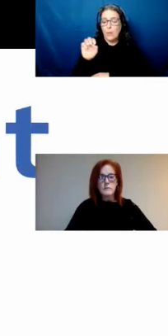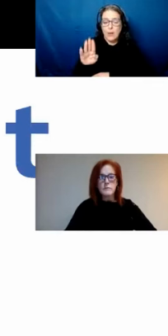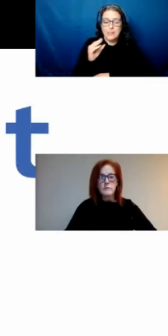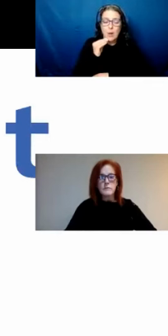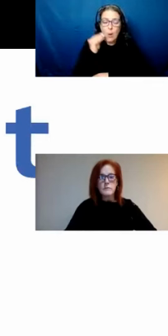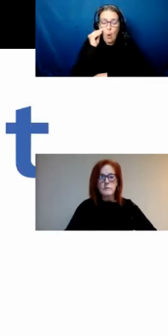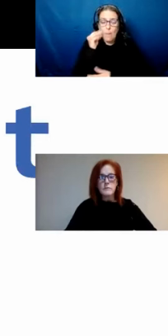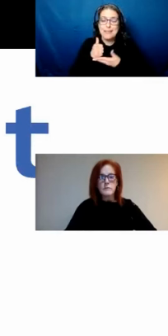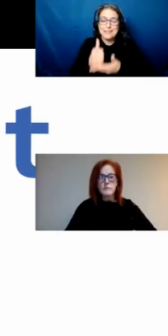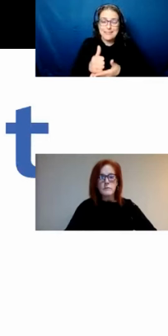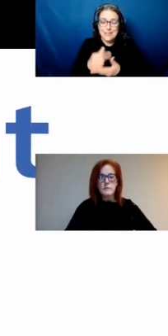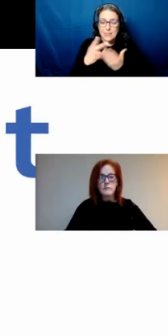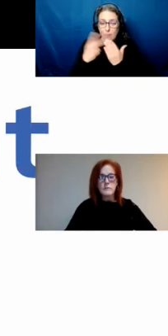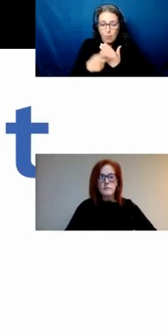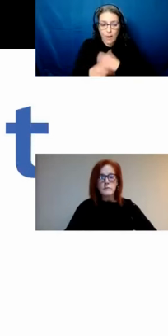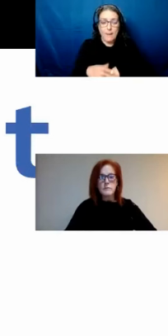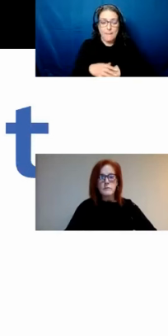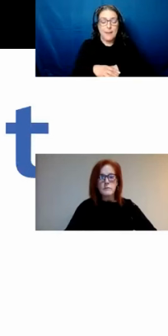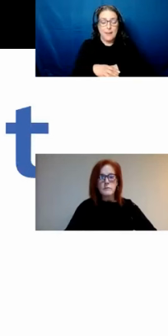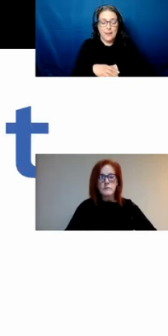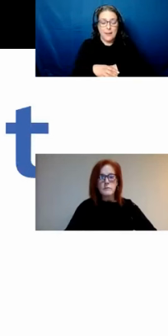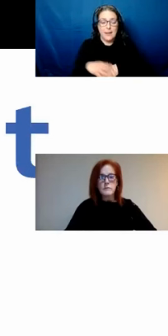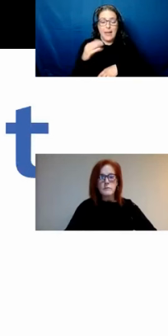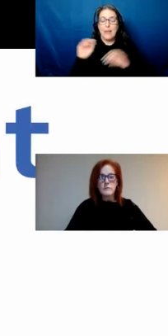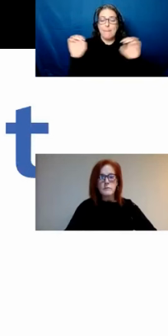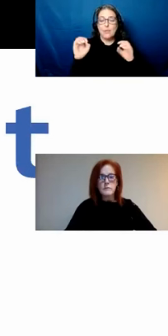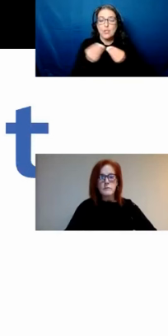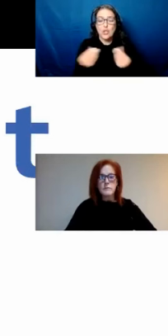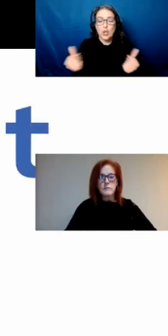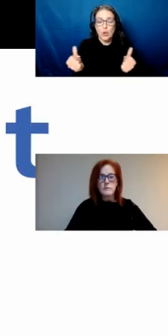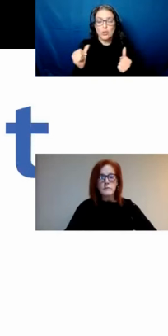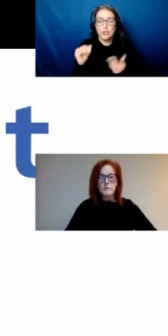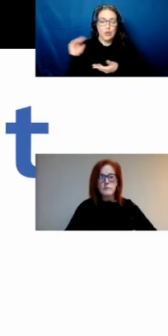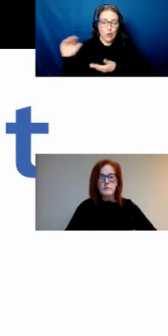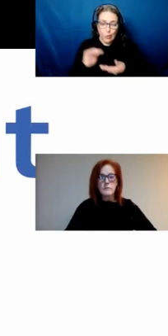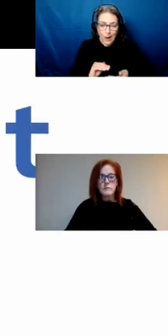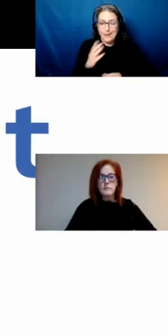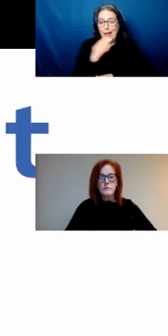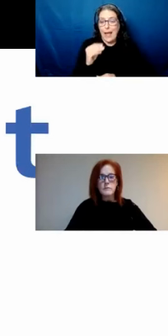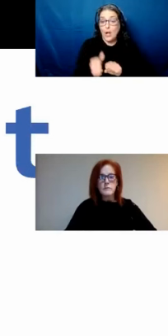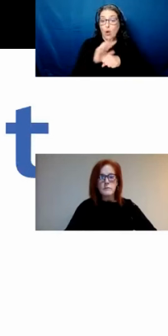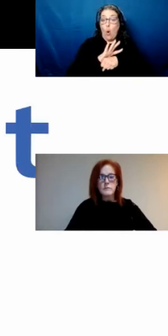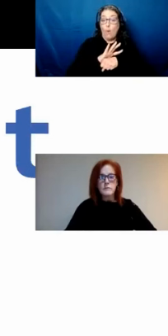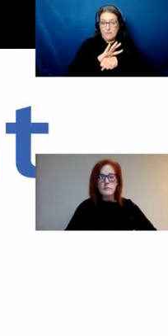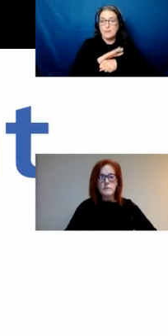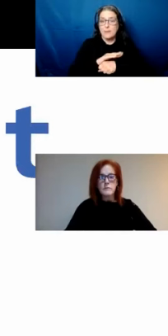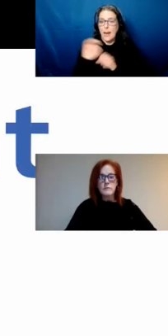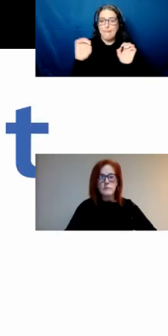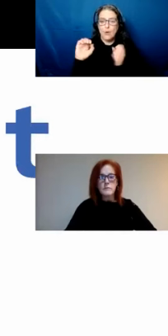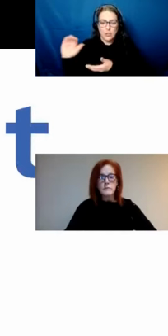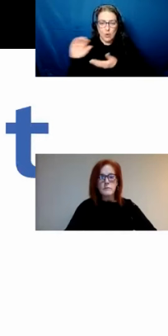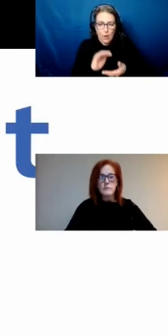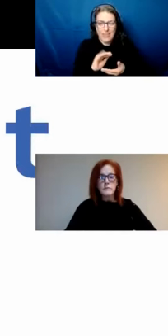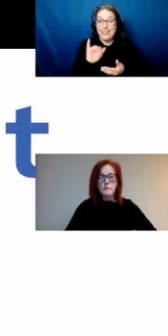Randy says hope I got all of this info, however, do you have a recap or Director of all of this great information? Randy, this recording will be available on YouTube, and our website, and then we will also, I believe, be posting the slides to the website as well.